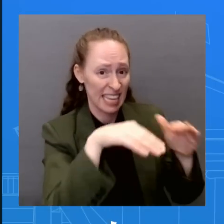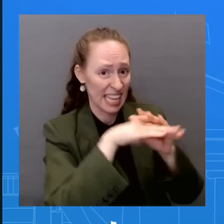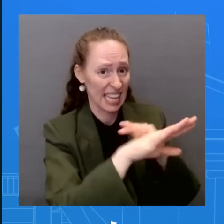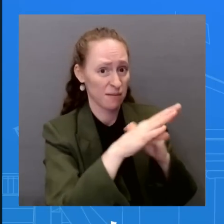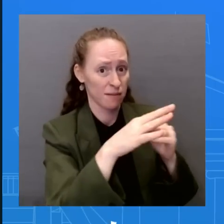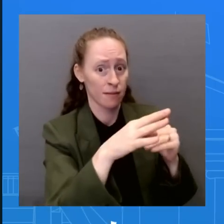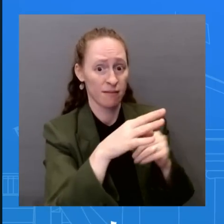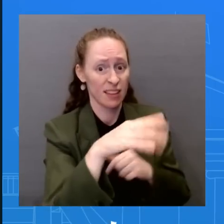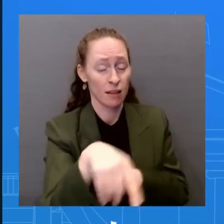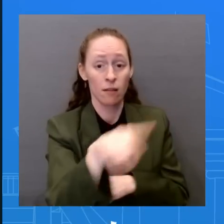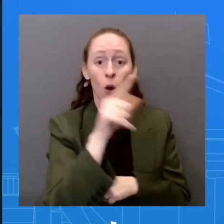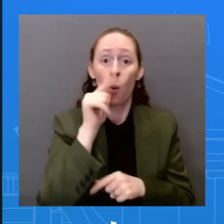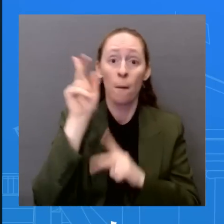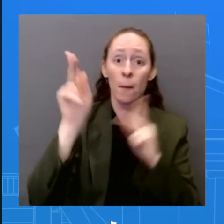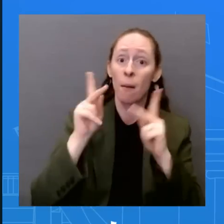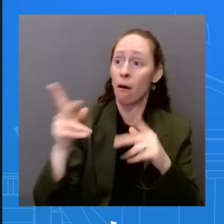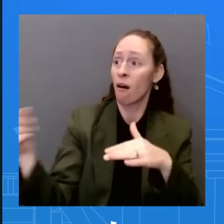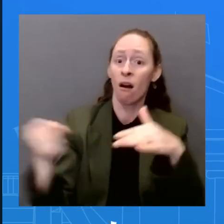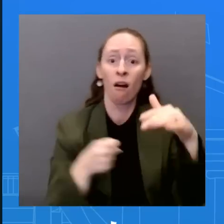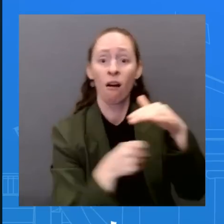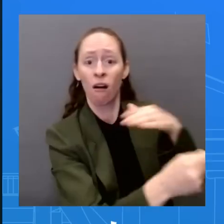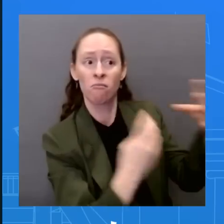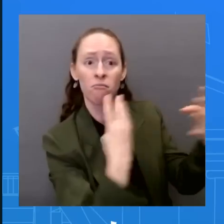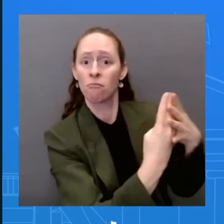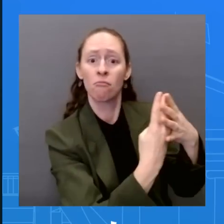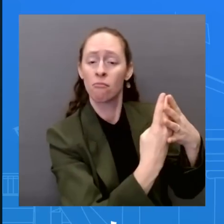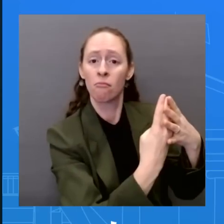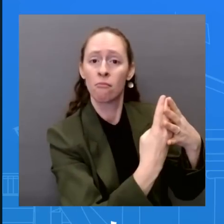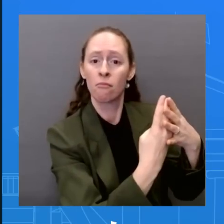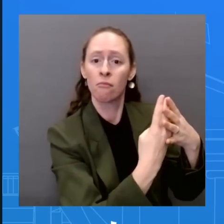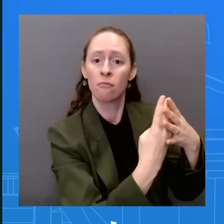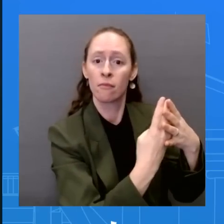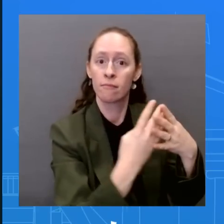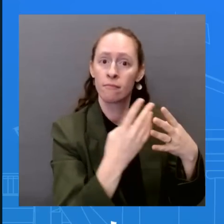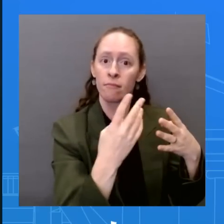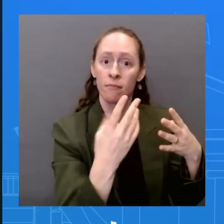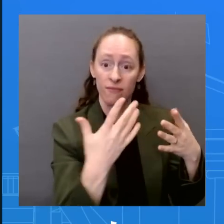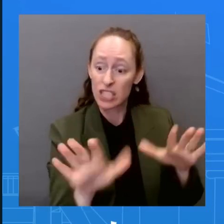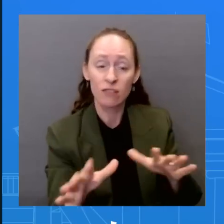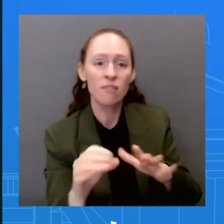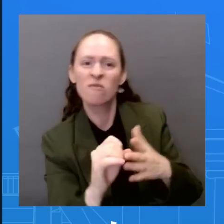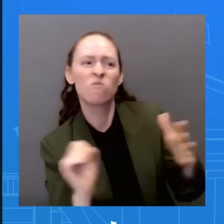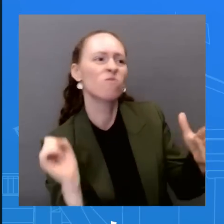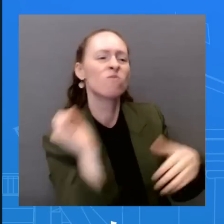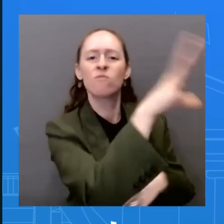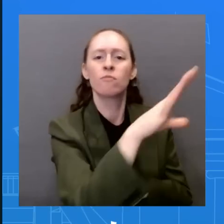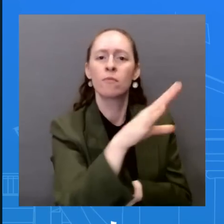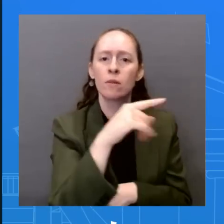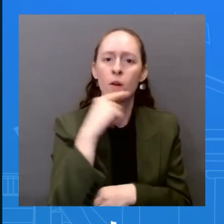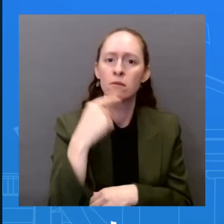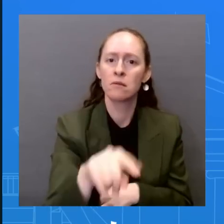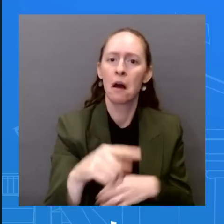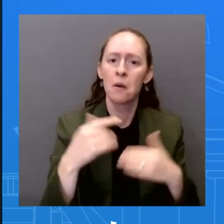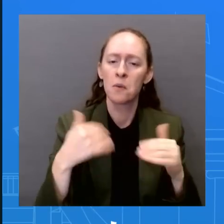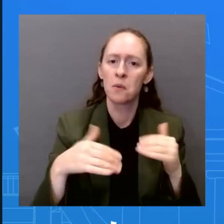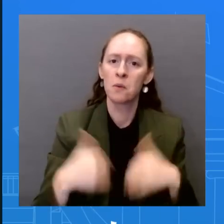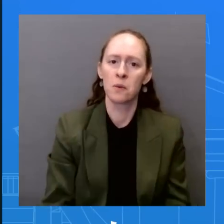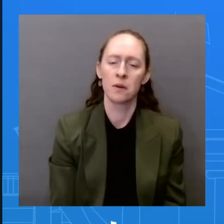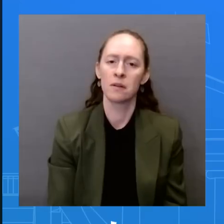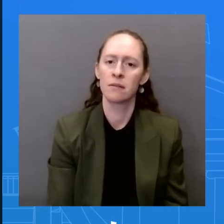As we announced this morning, next Monday, on the 60th anniversary of President Kennedy's Moonshot speech at Rice University,